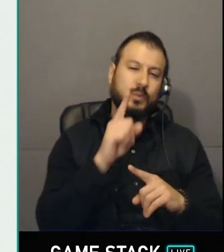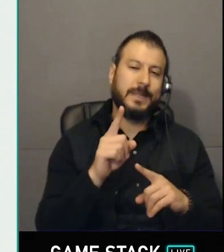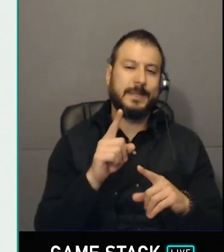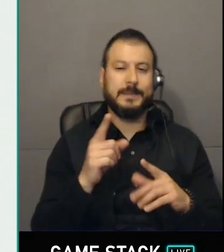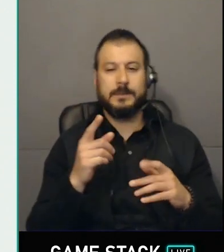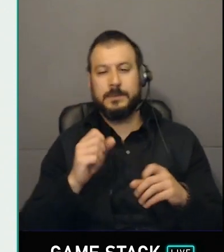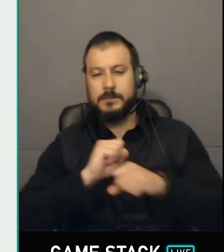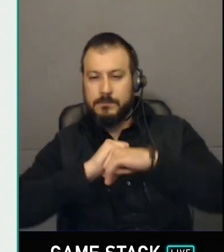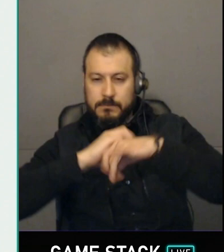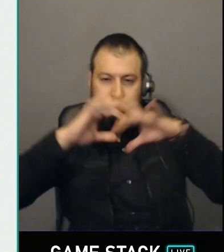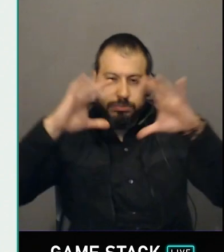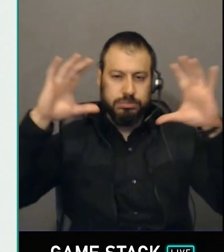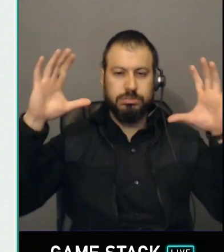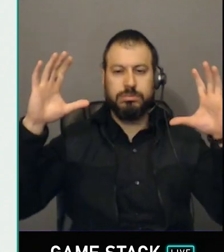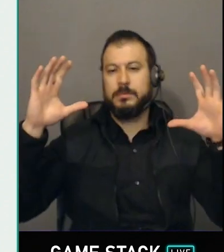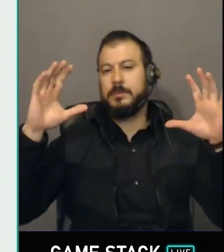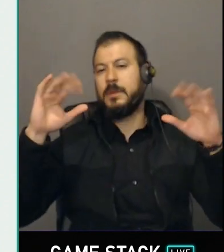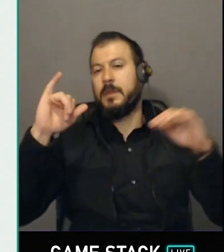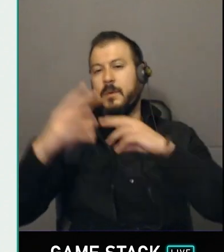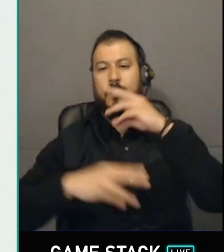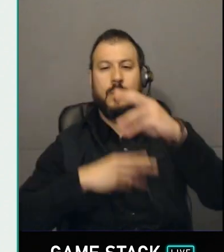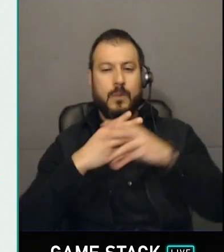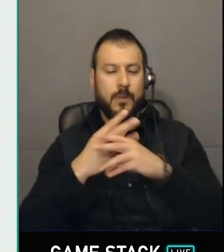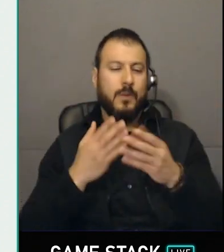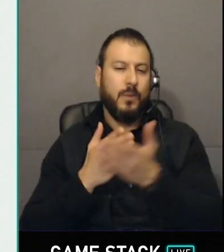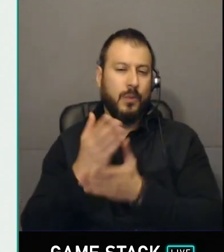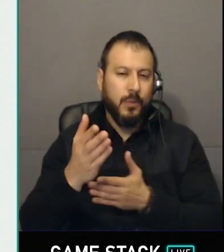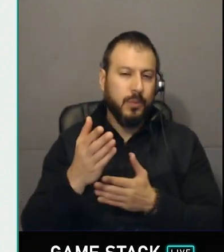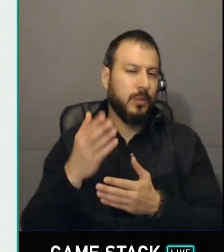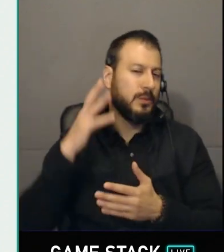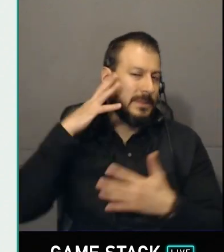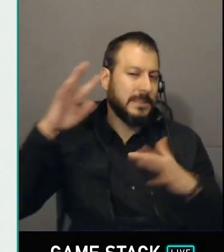a visual of the space just through the audio.